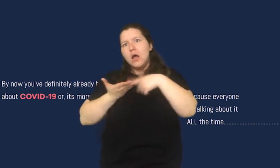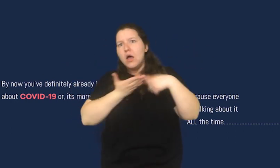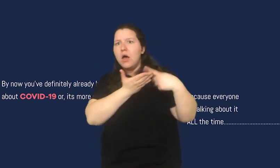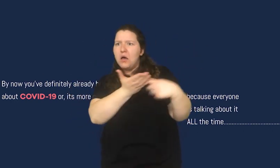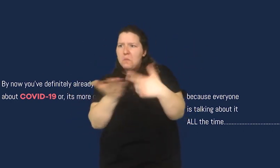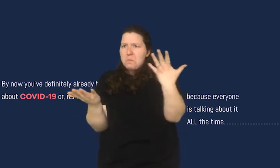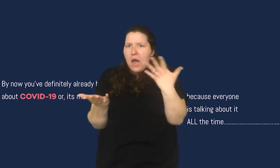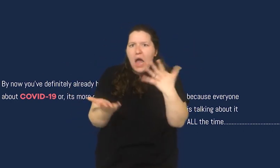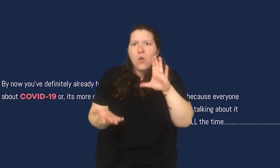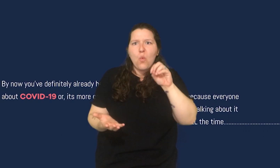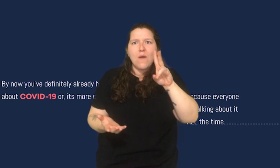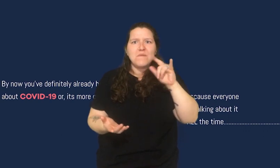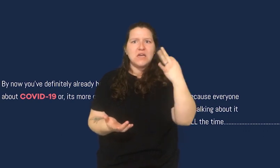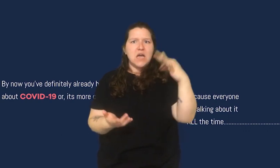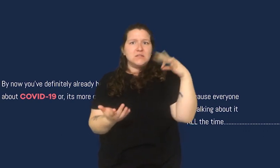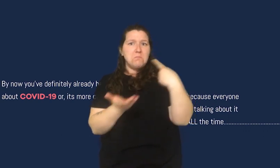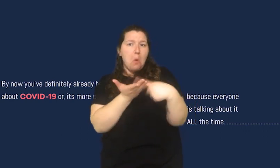all the time.